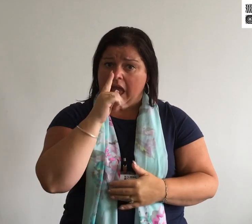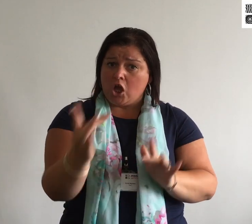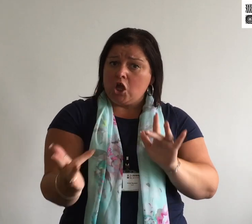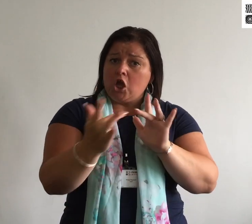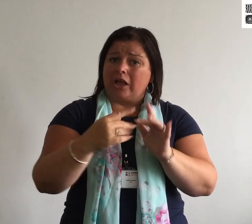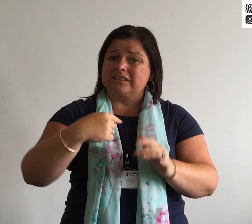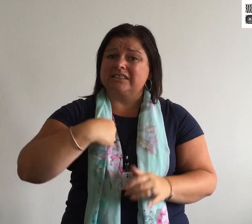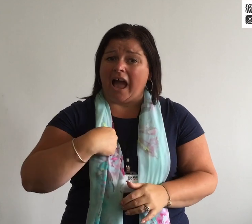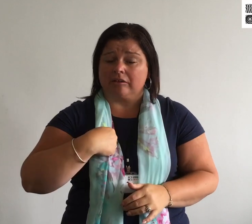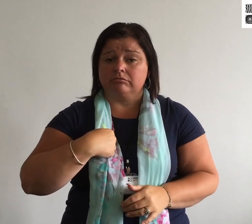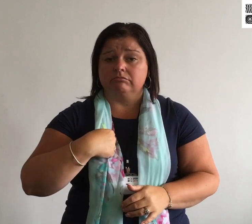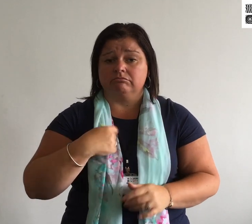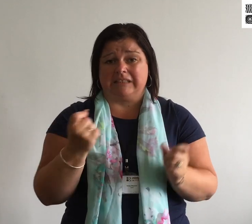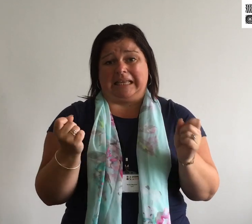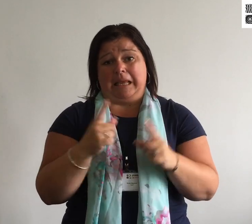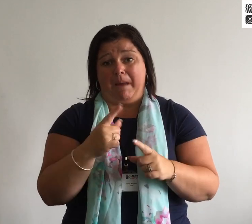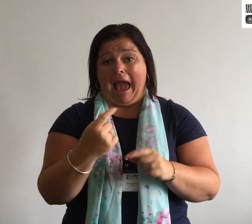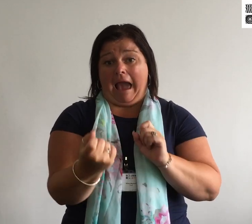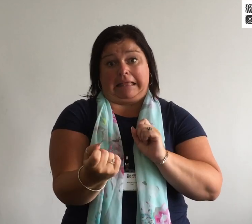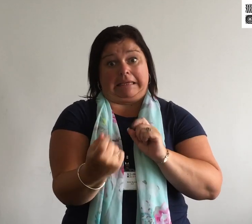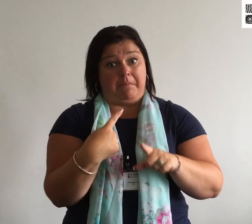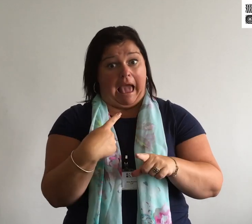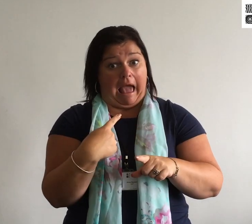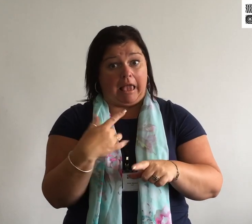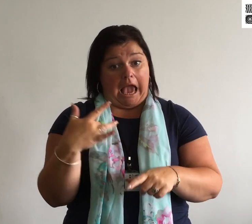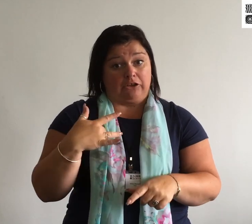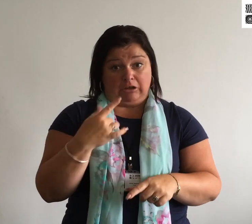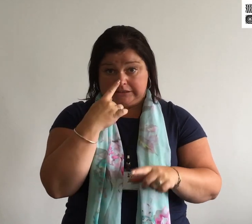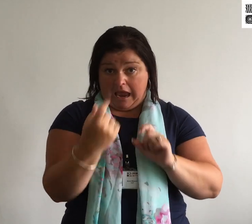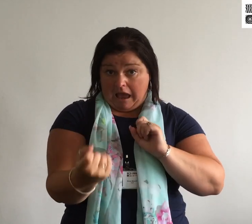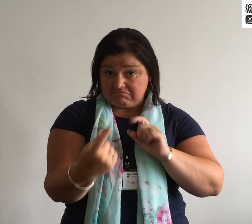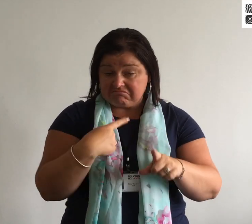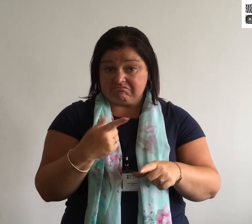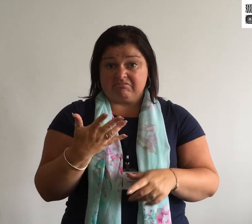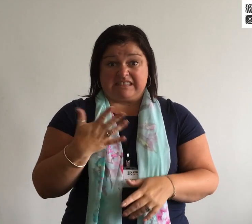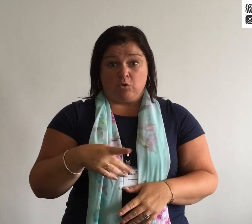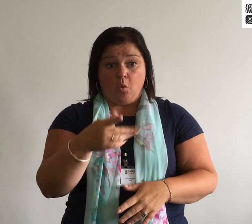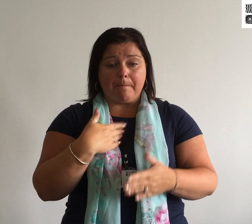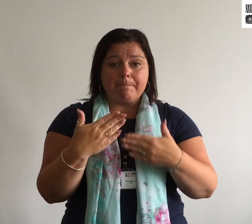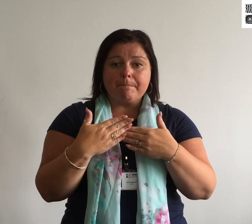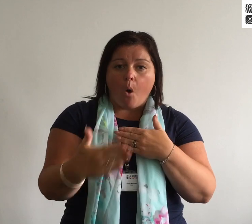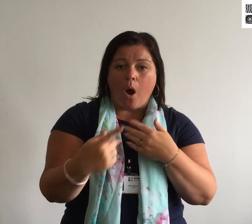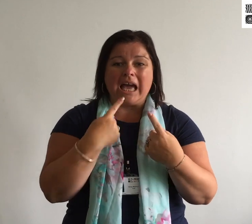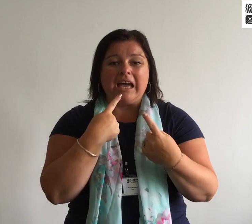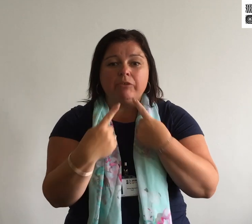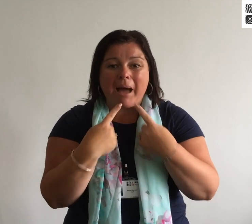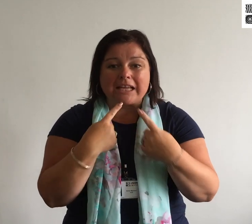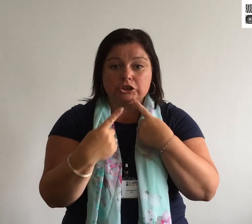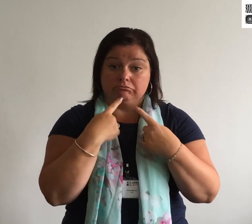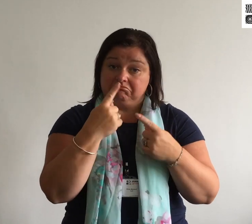You can contact me using my email address if you need any information about my services